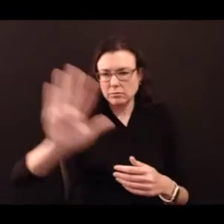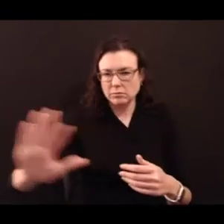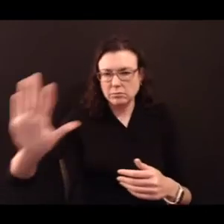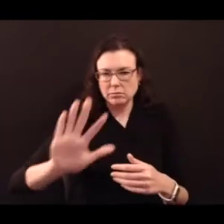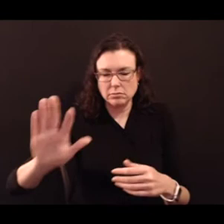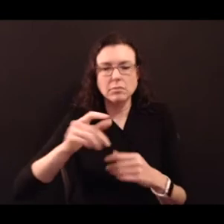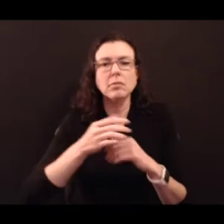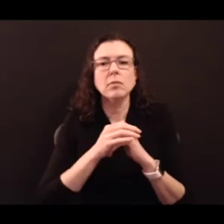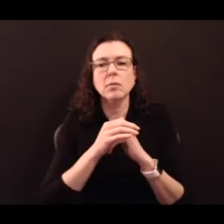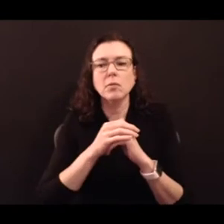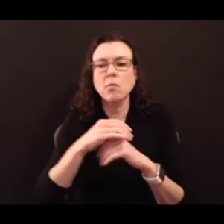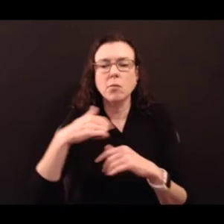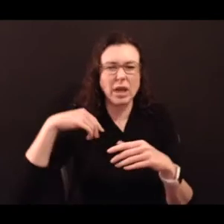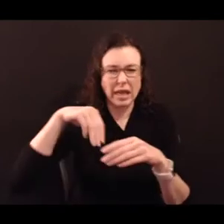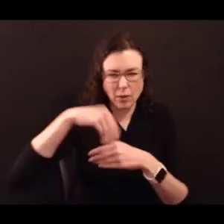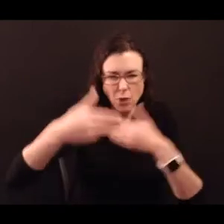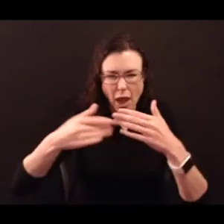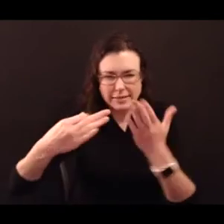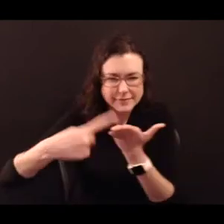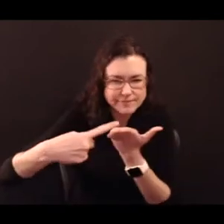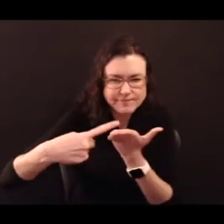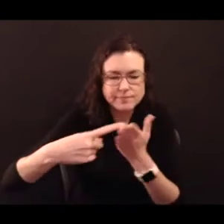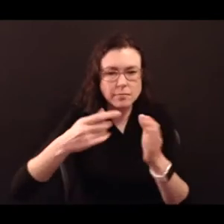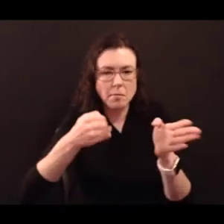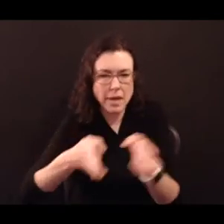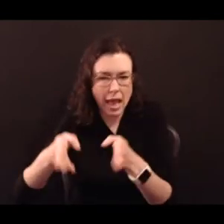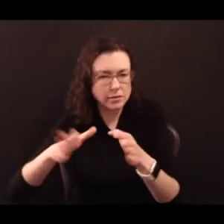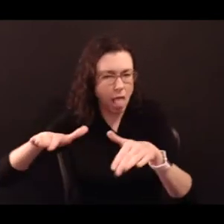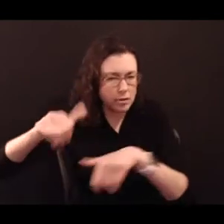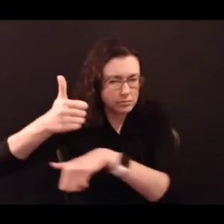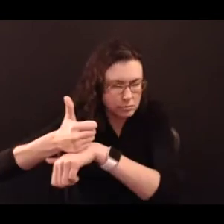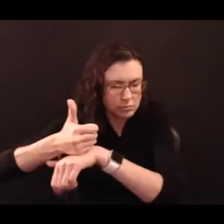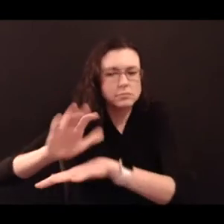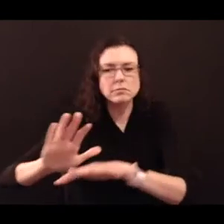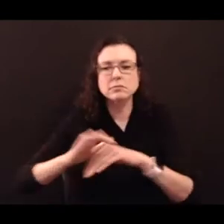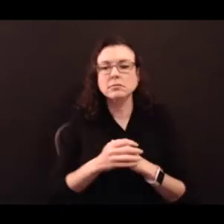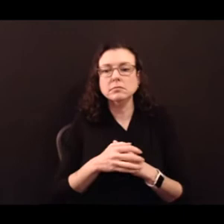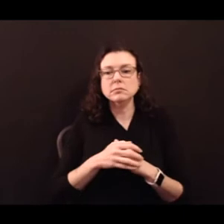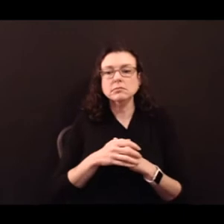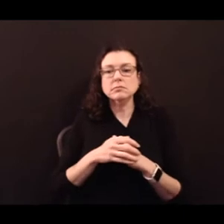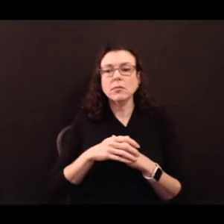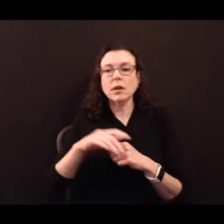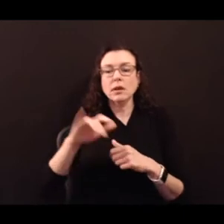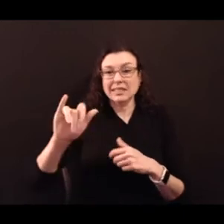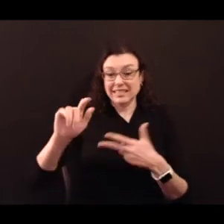We’re in the process of planning it and have not yet set a date. This third activity